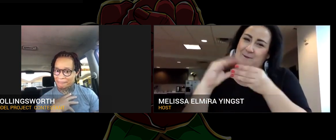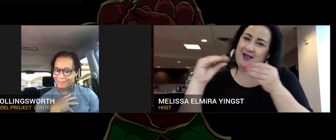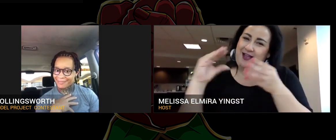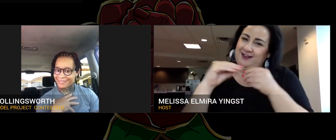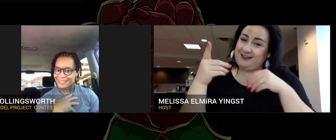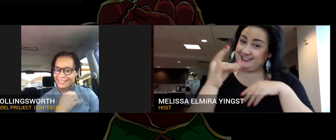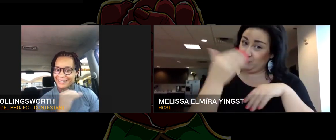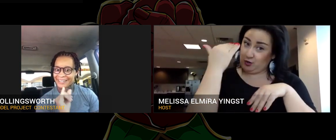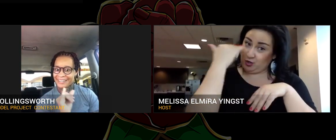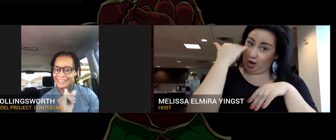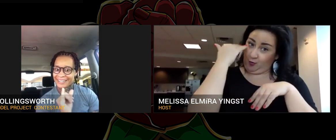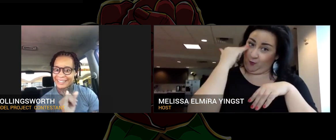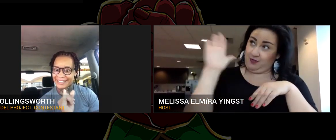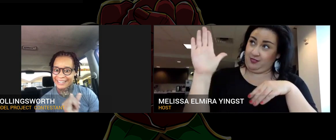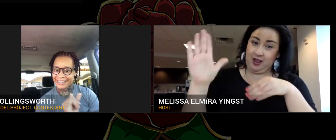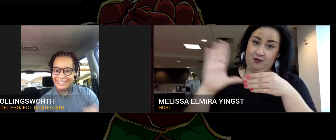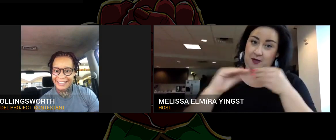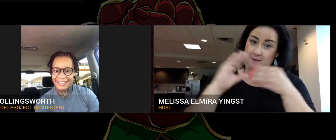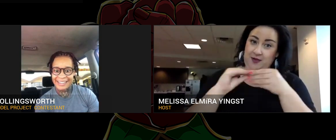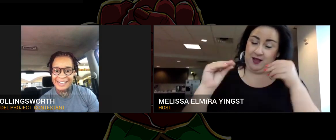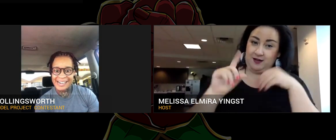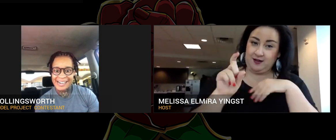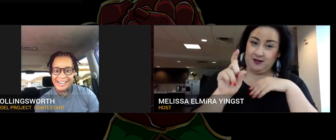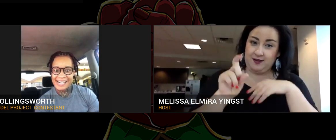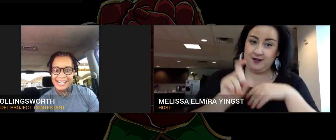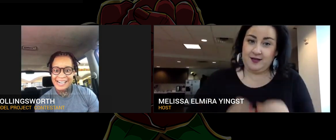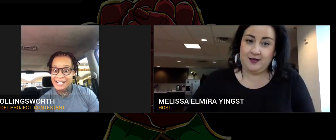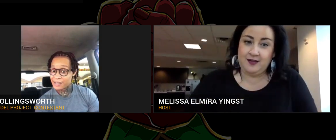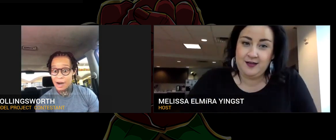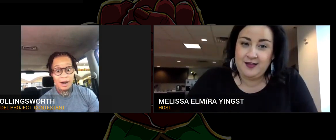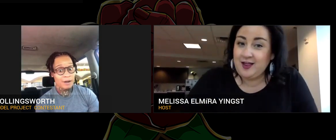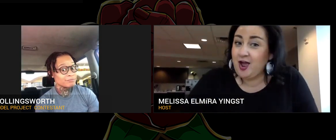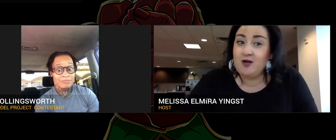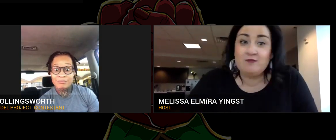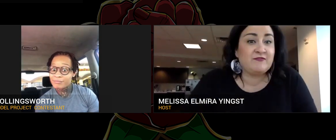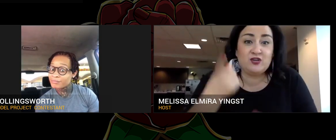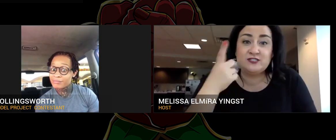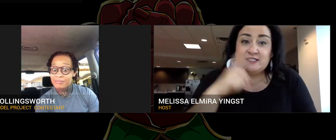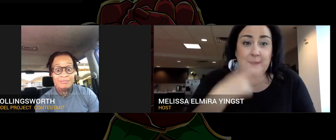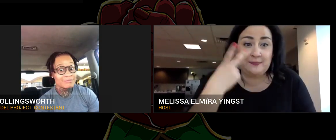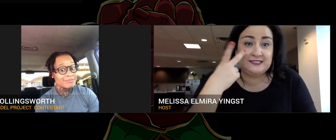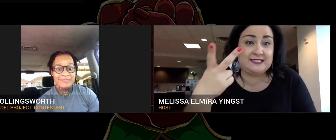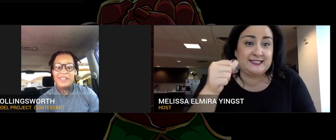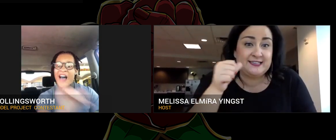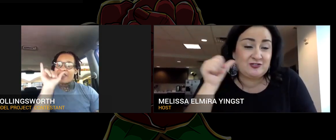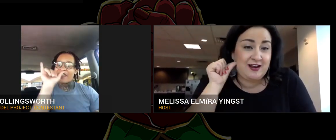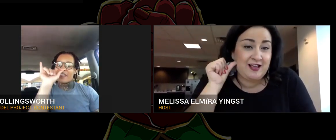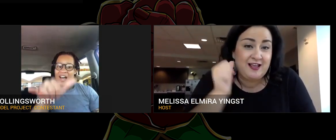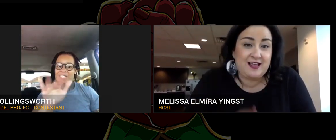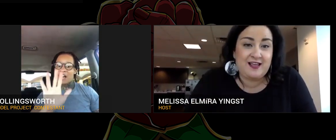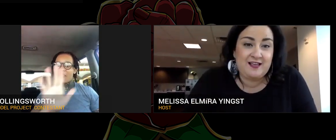The producer said- Did you know their comments- what they said? No. It was your first time seeing it yesterday?